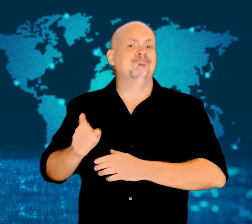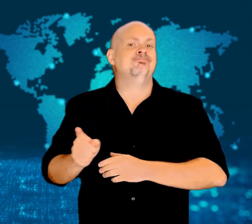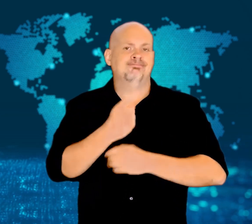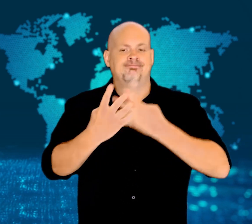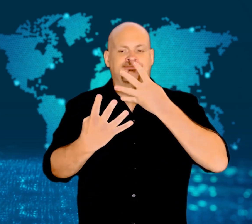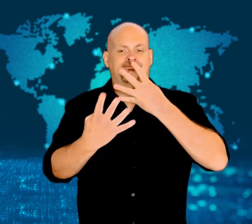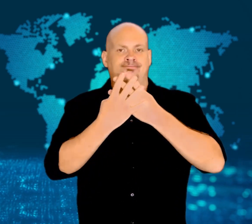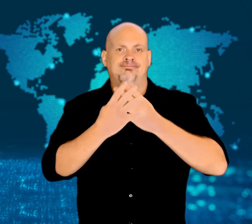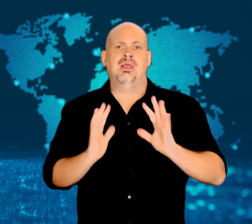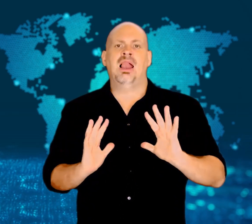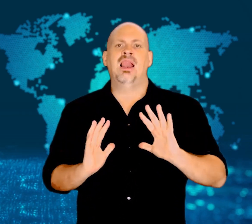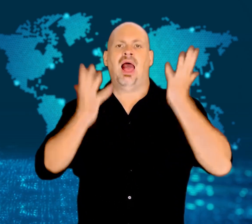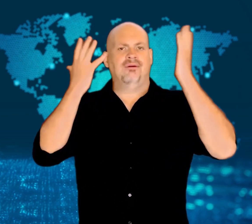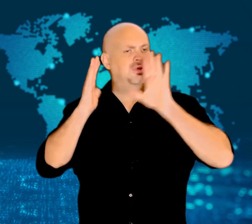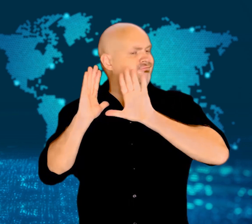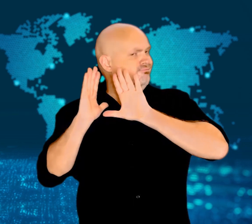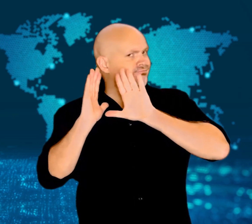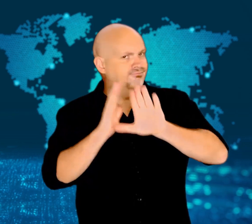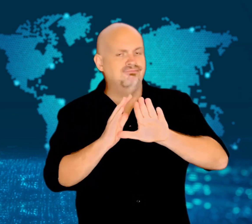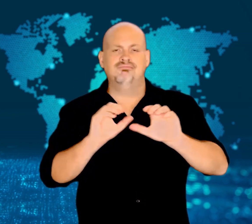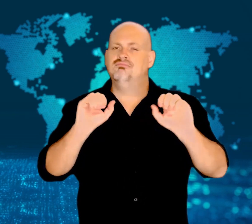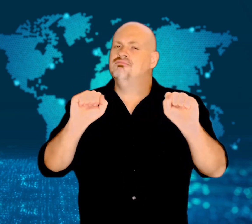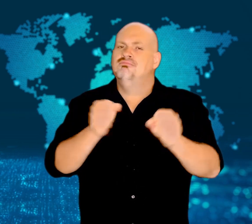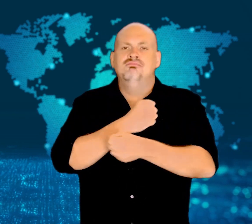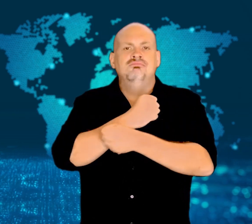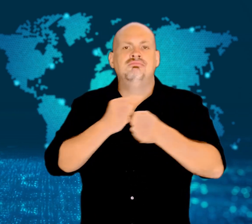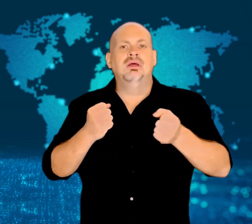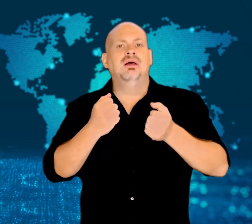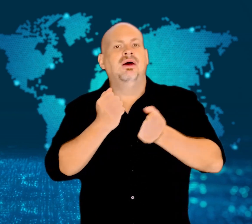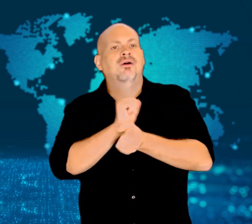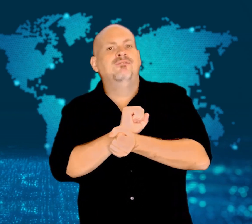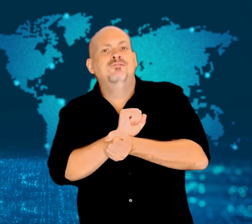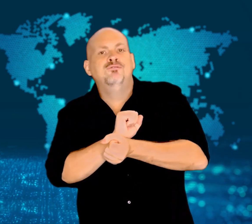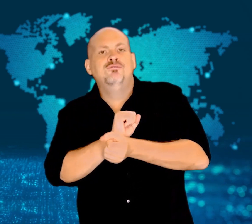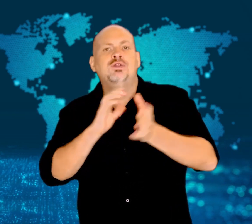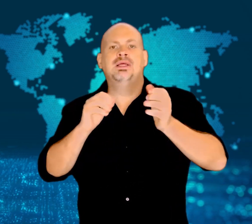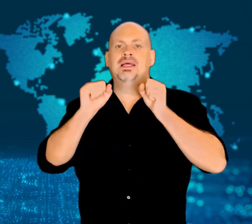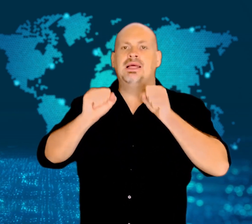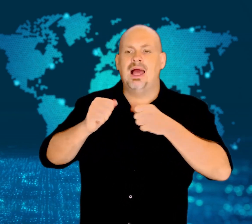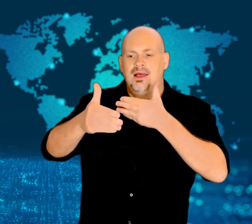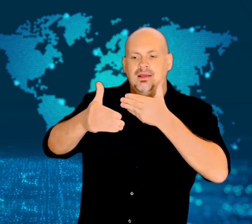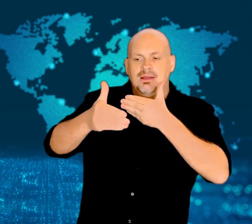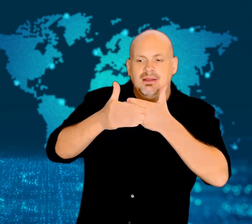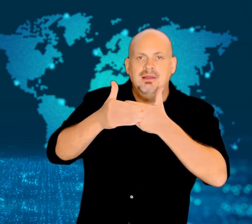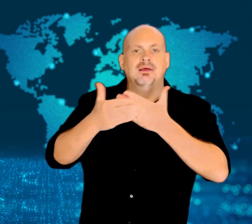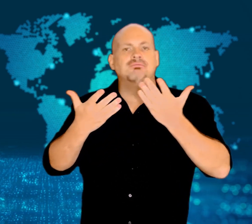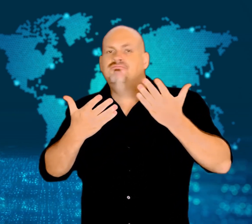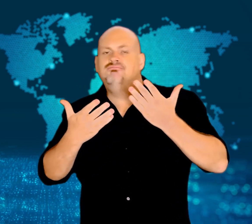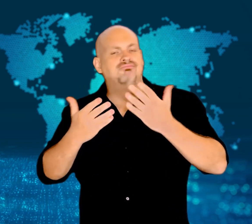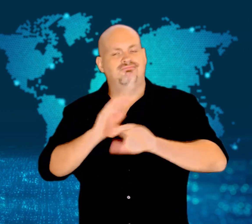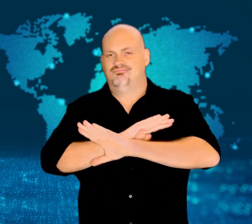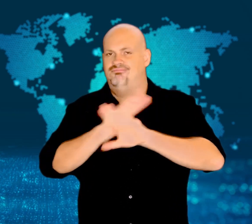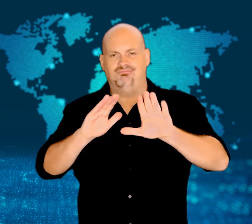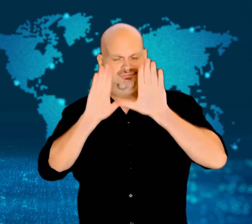He will be held in solitary confinement, will be ineligible for parole,